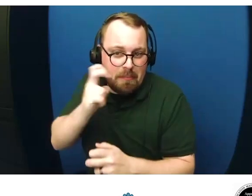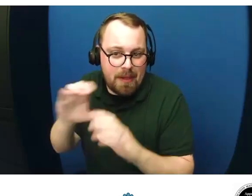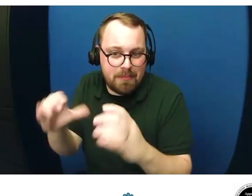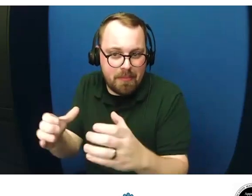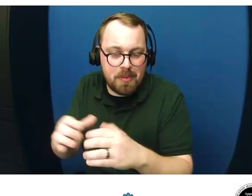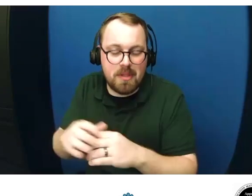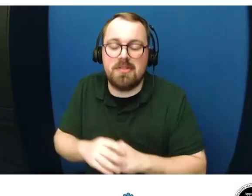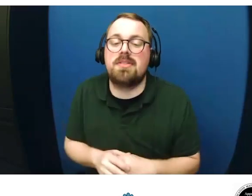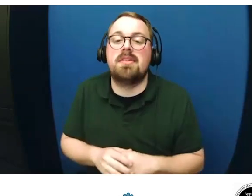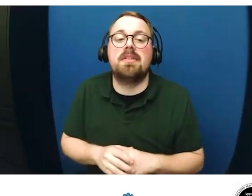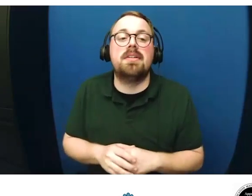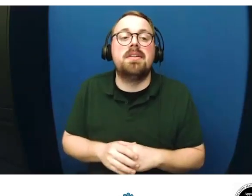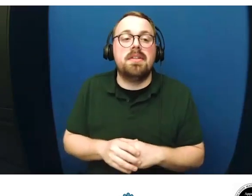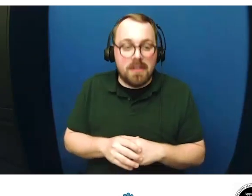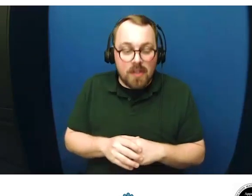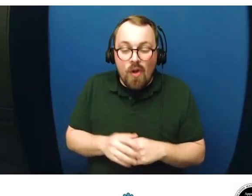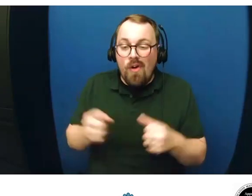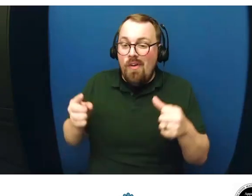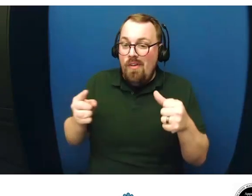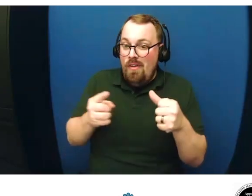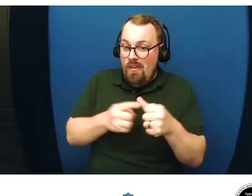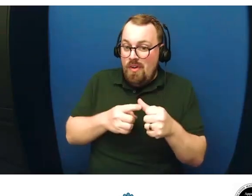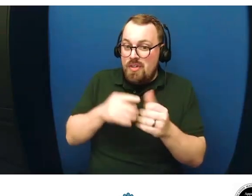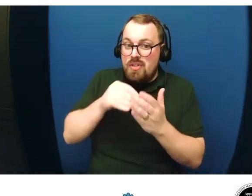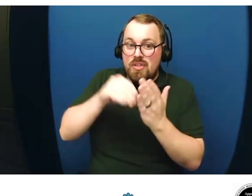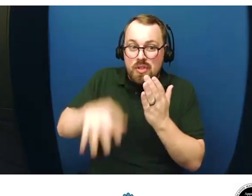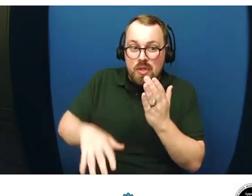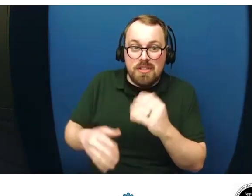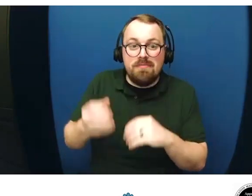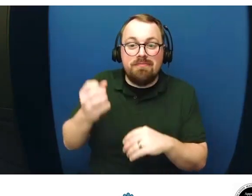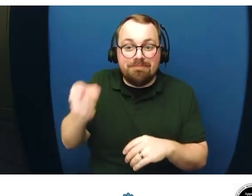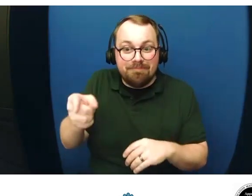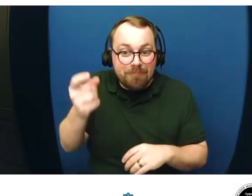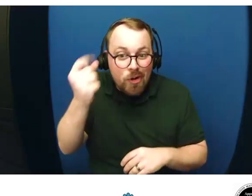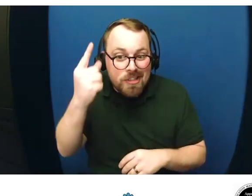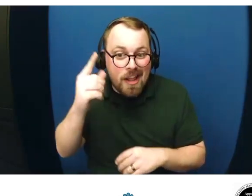So the first one: Does the student understand their etiology? Are they able to explain